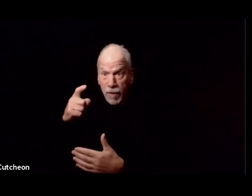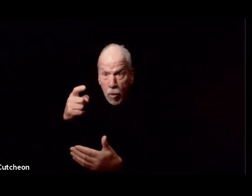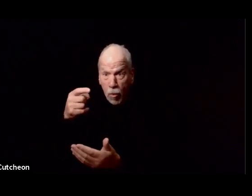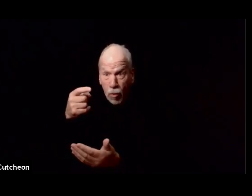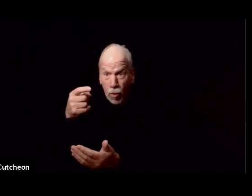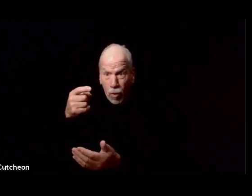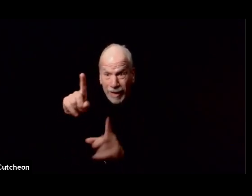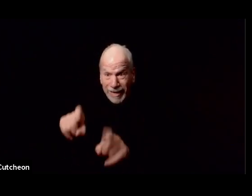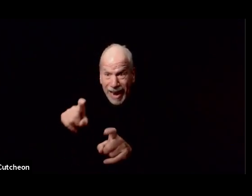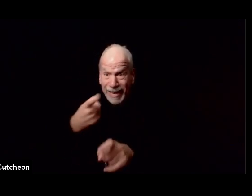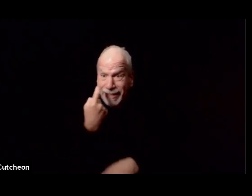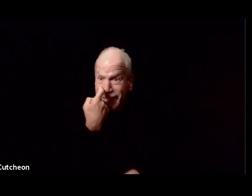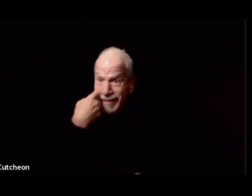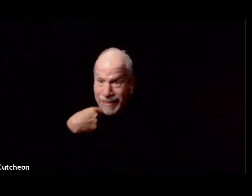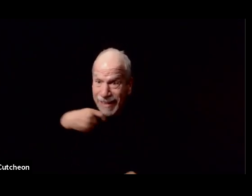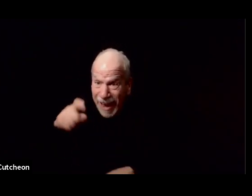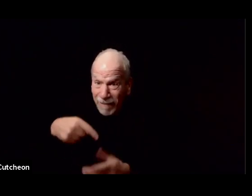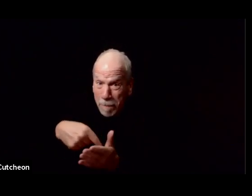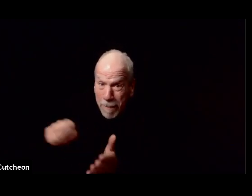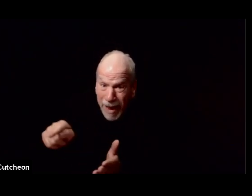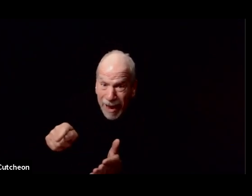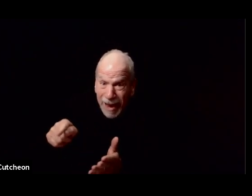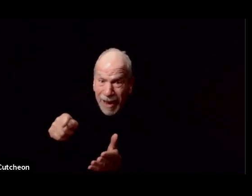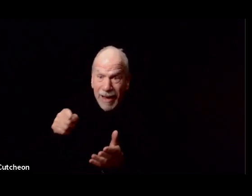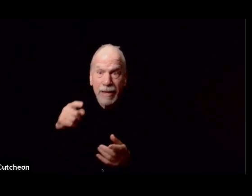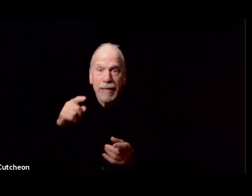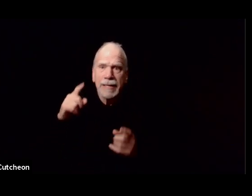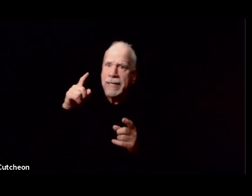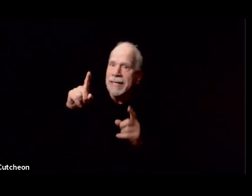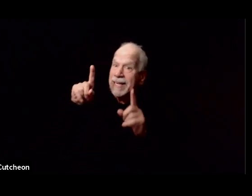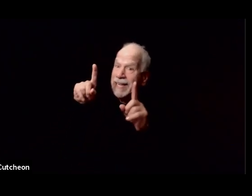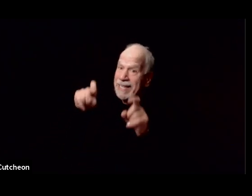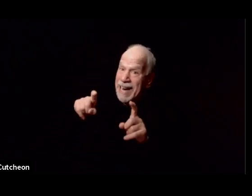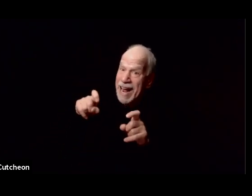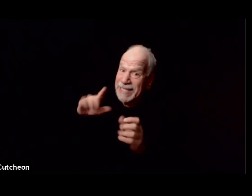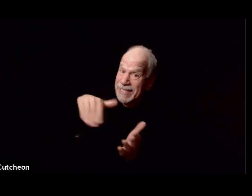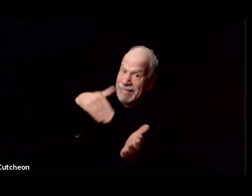that they will not cover the test if they're asymptomatic and yet we're hearing from the